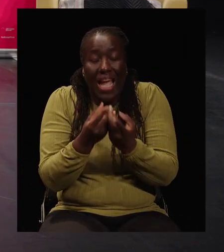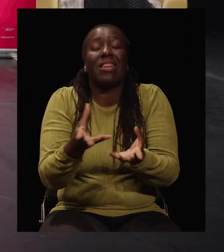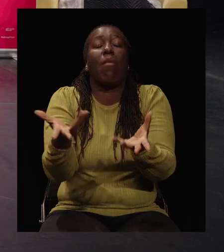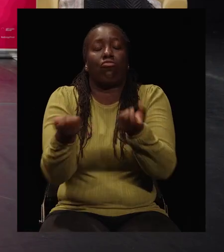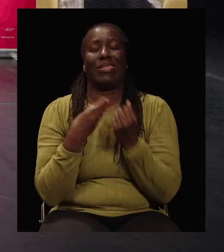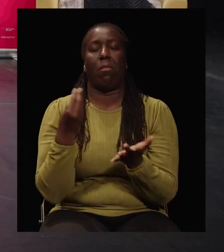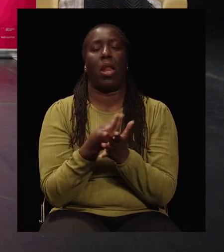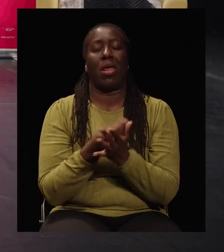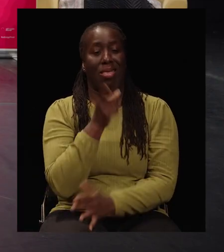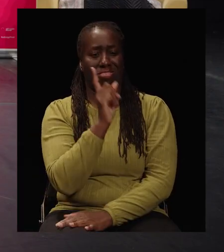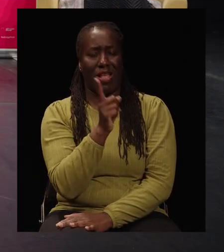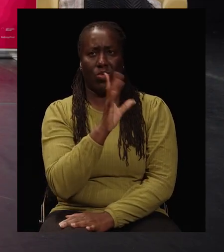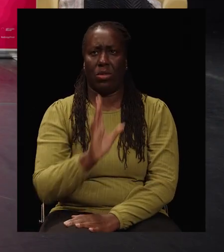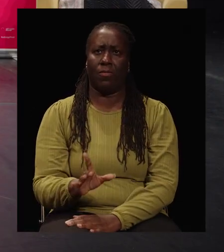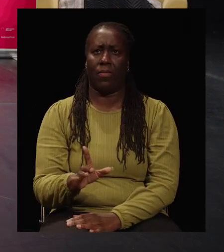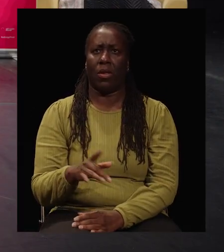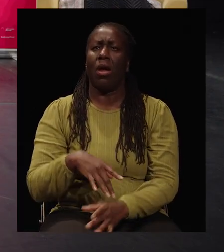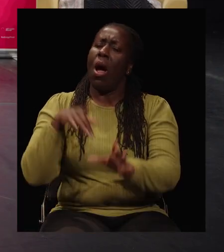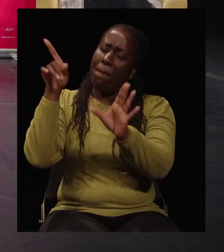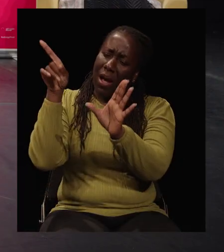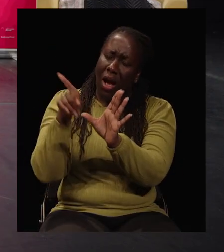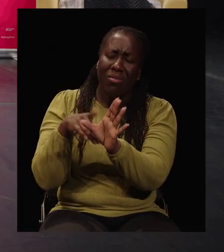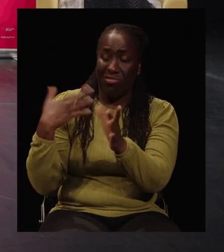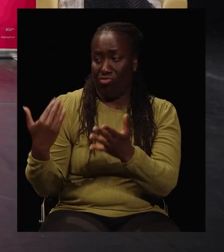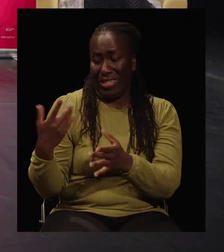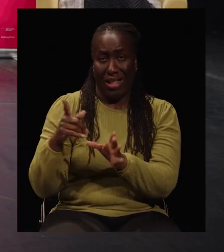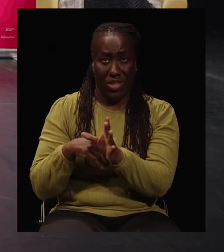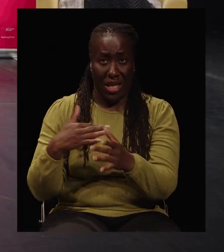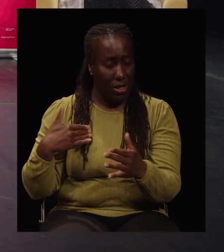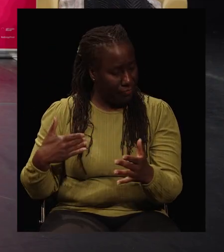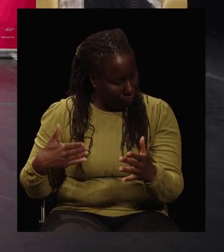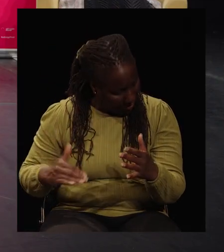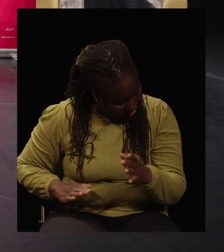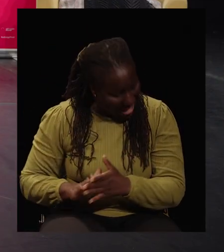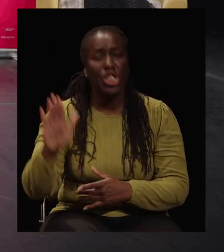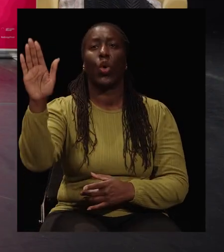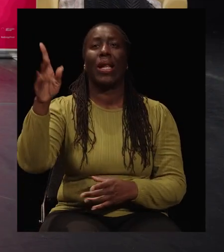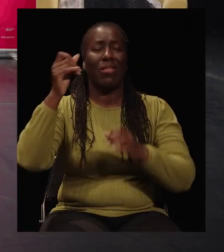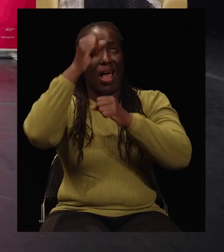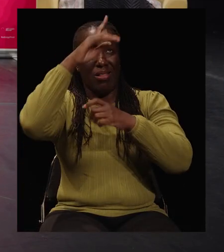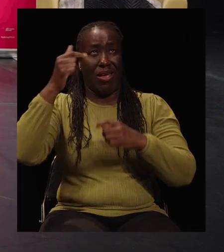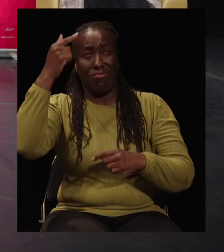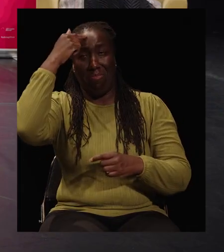And I feel like actually over the years, it's just really escalated. I don't live in London anymore, although I grew up here,